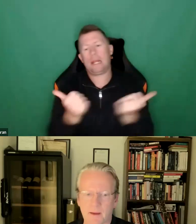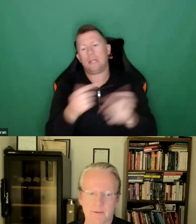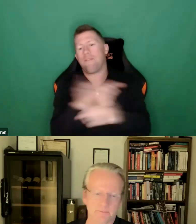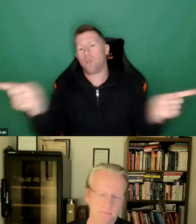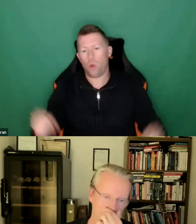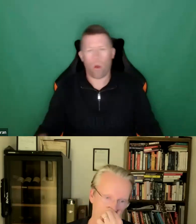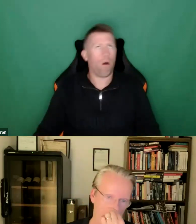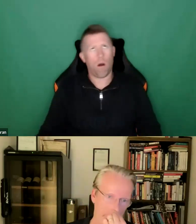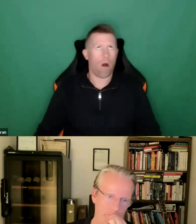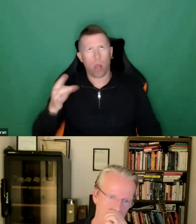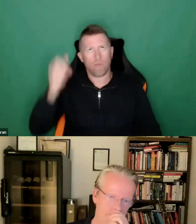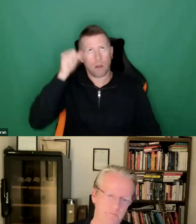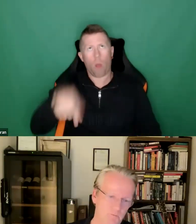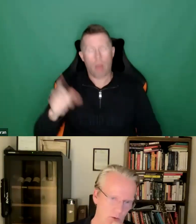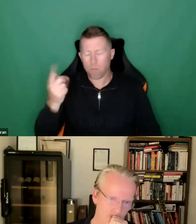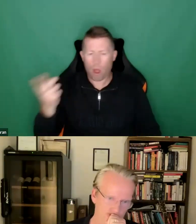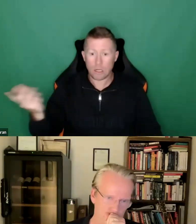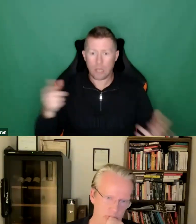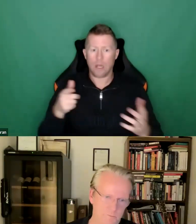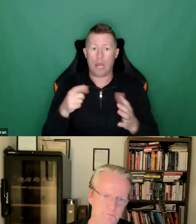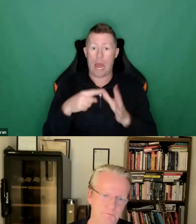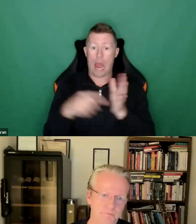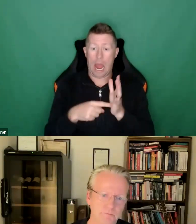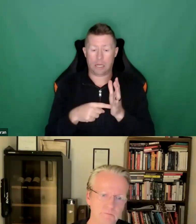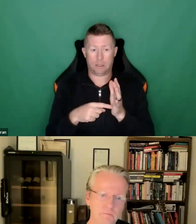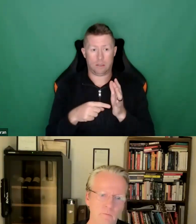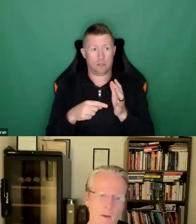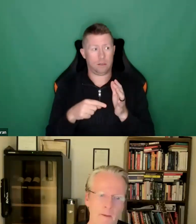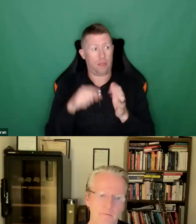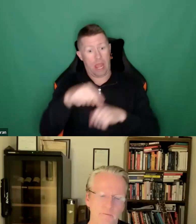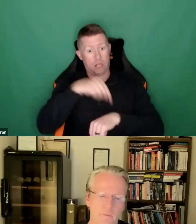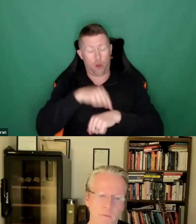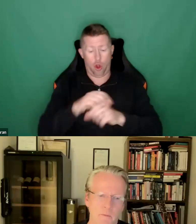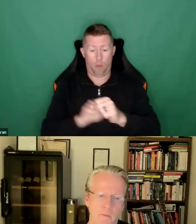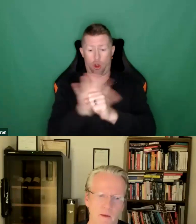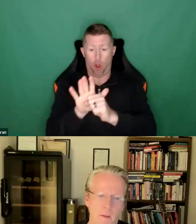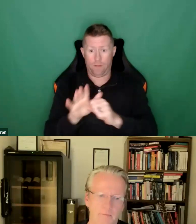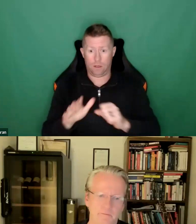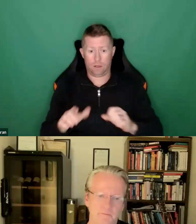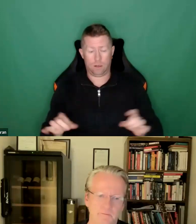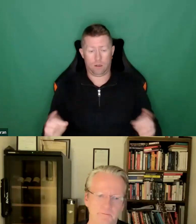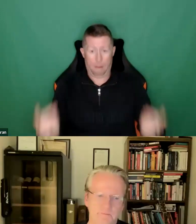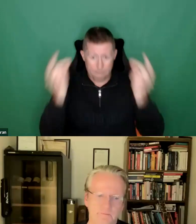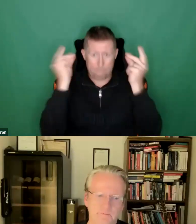They are about their well-being. And yes they are also about their education."